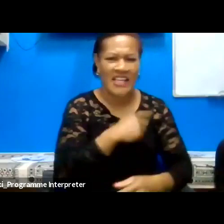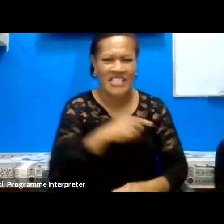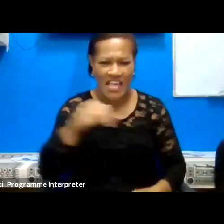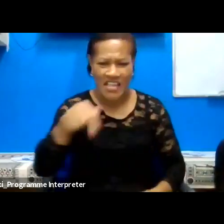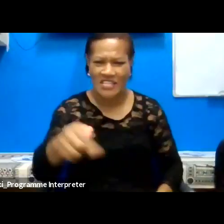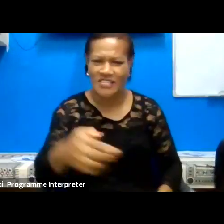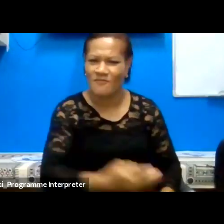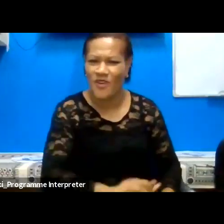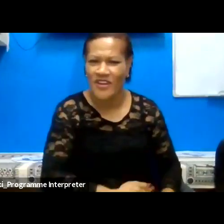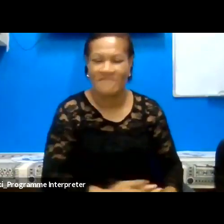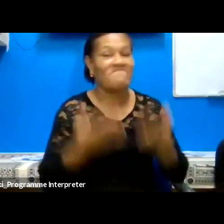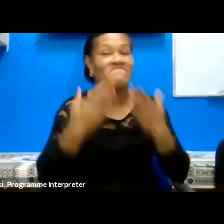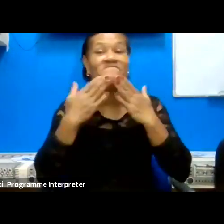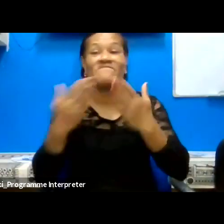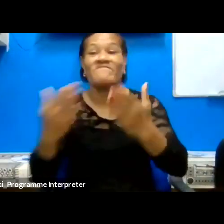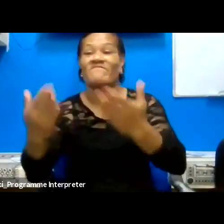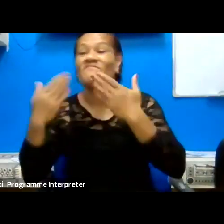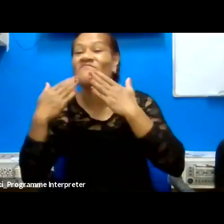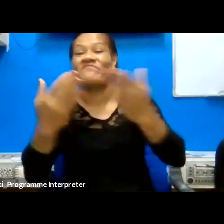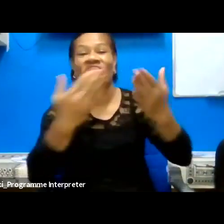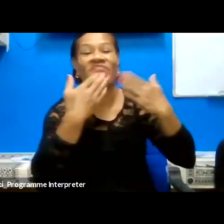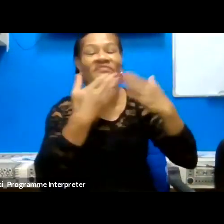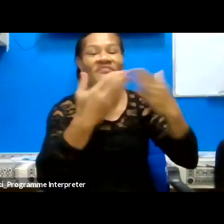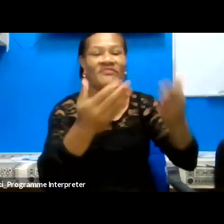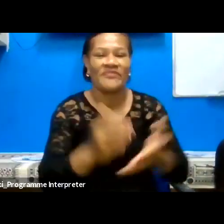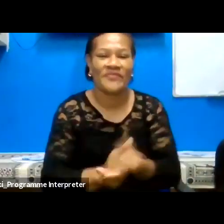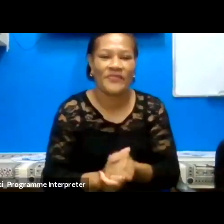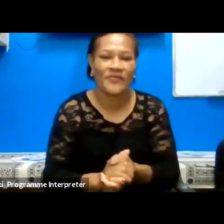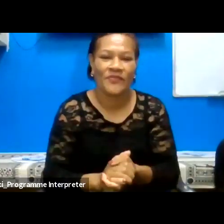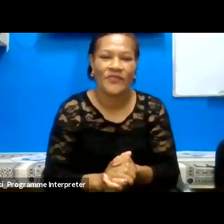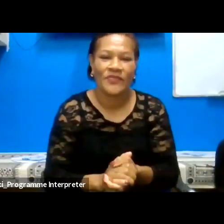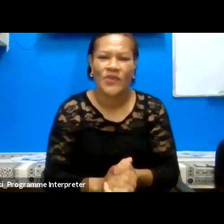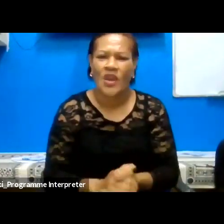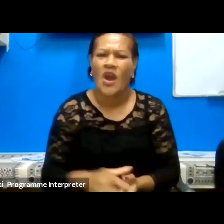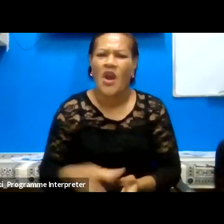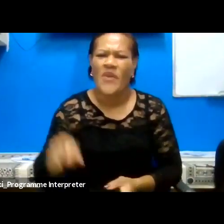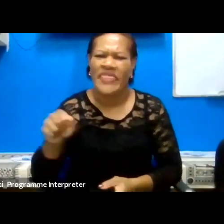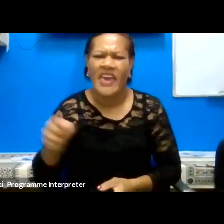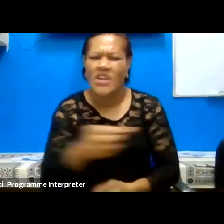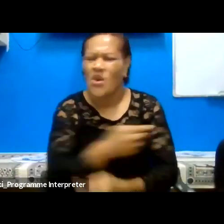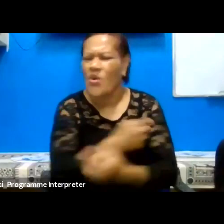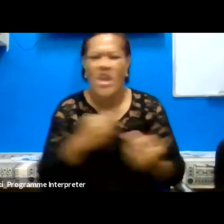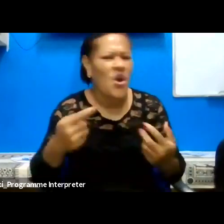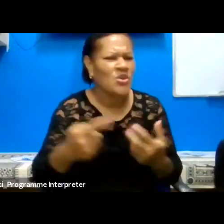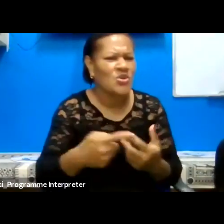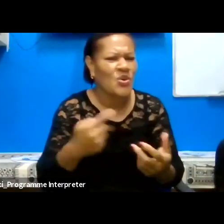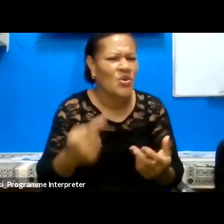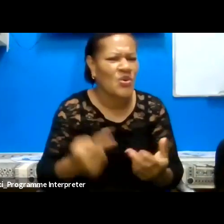Thank you so much uh for your